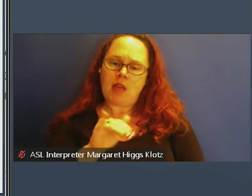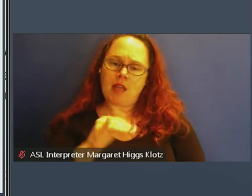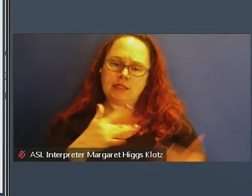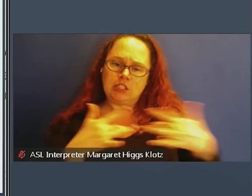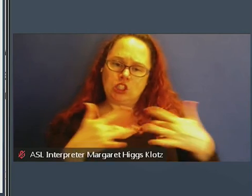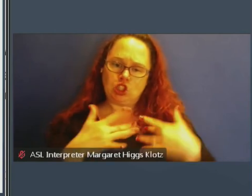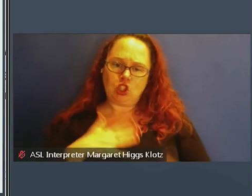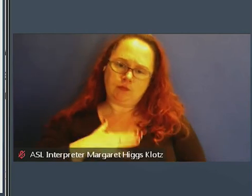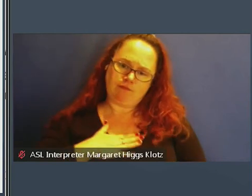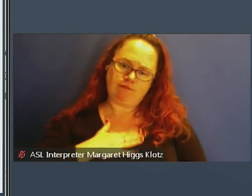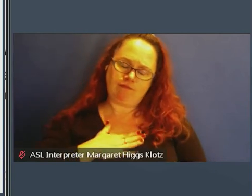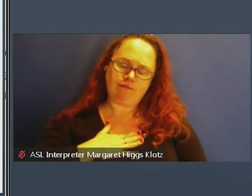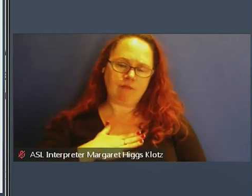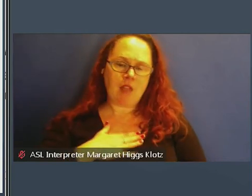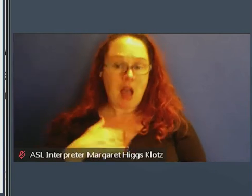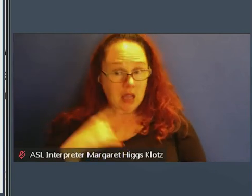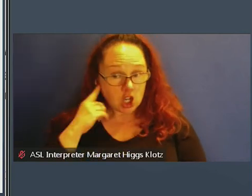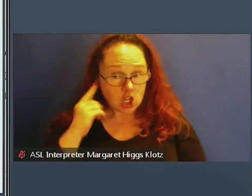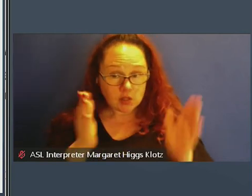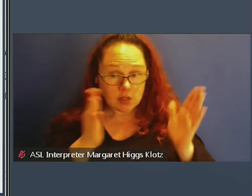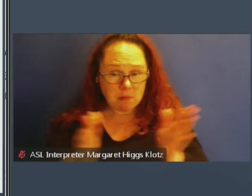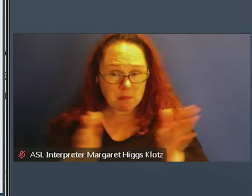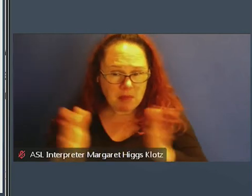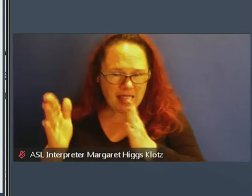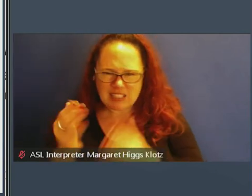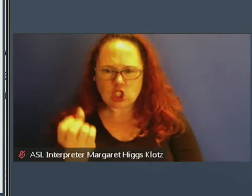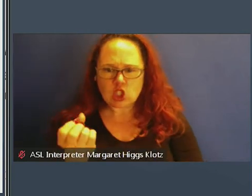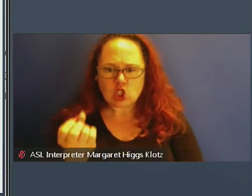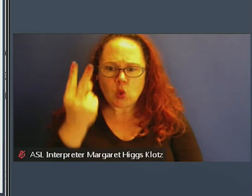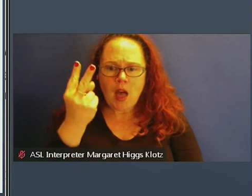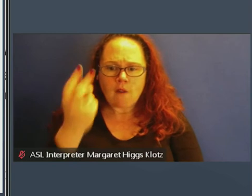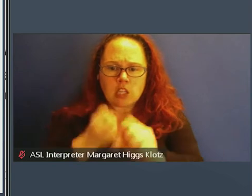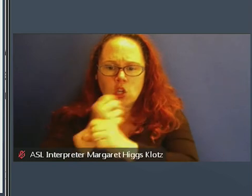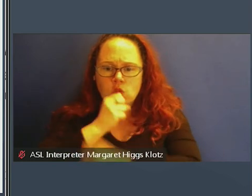This plan I keep hearing is I think 12 years old, you started this in 2008,